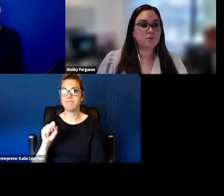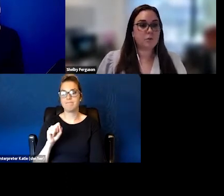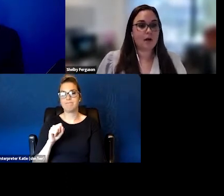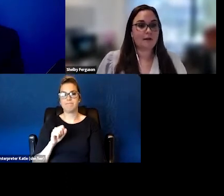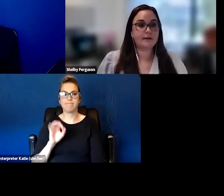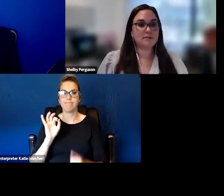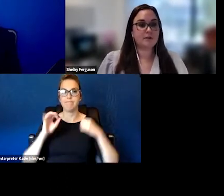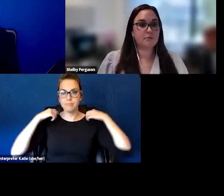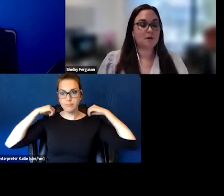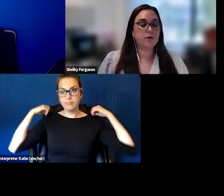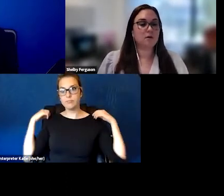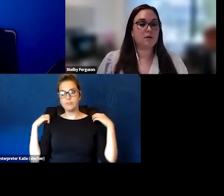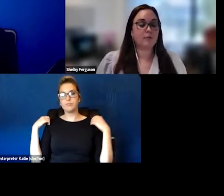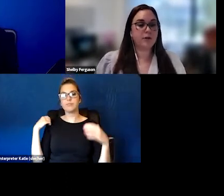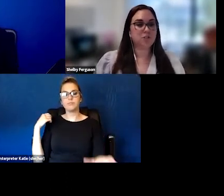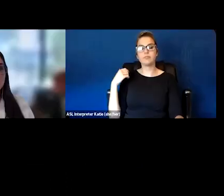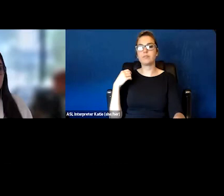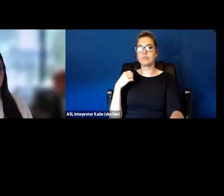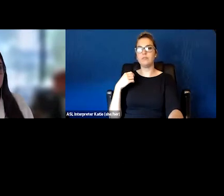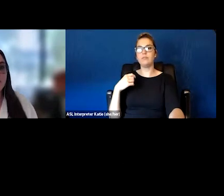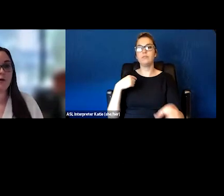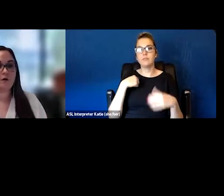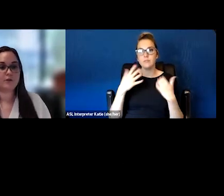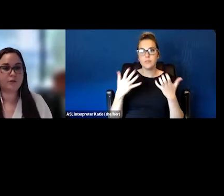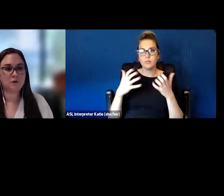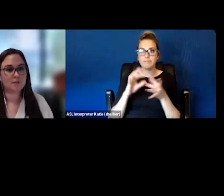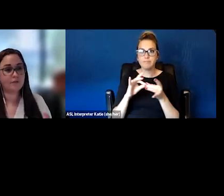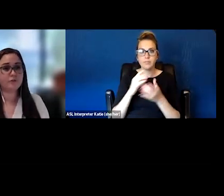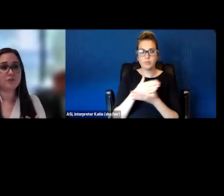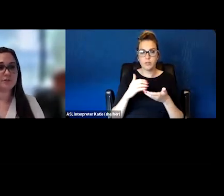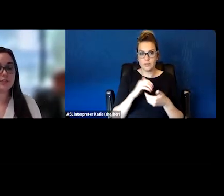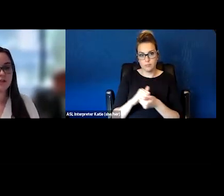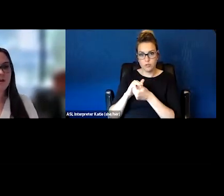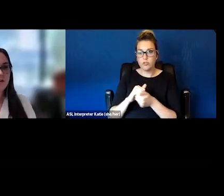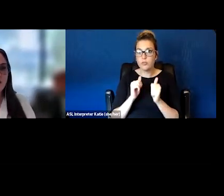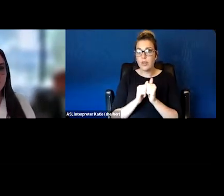So I also wanna highlight some collaborations we have with Behavioral Health as far as other services,